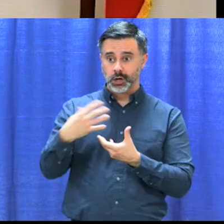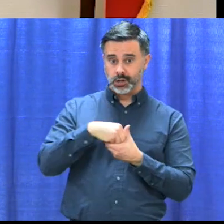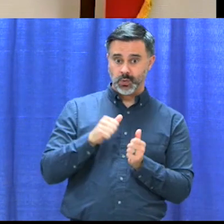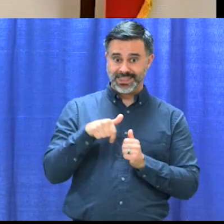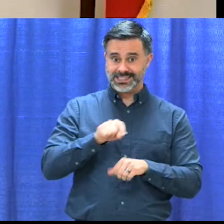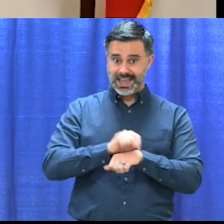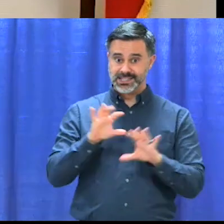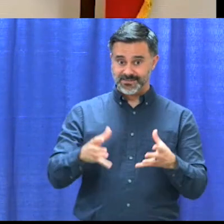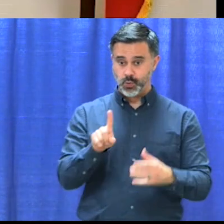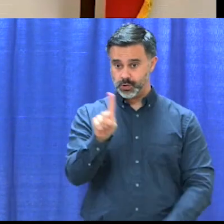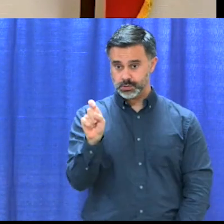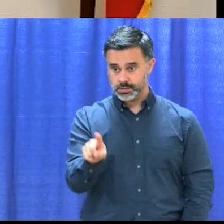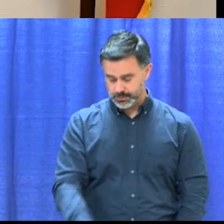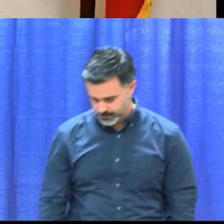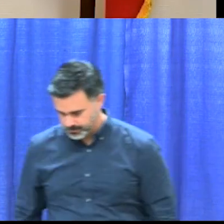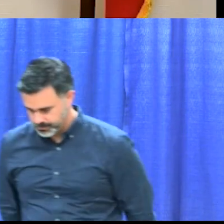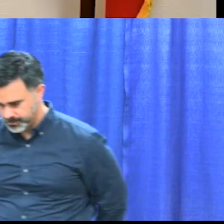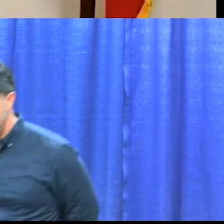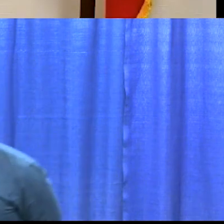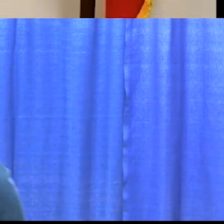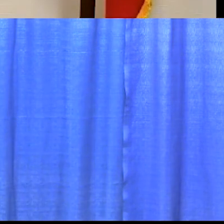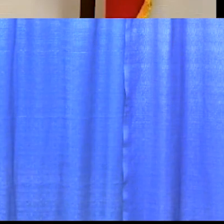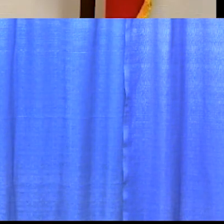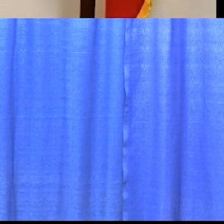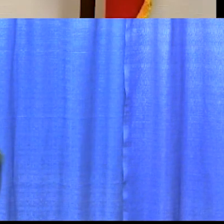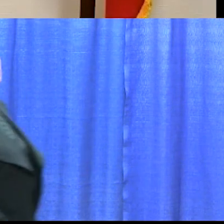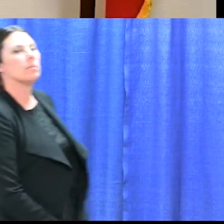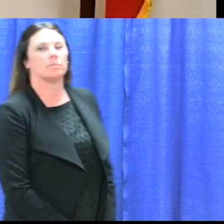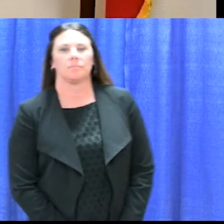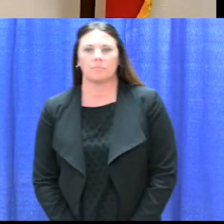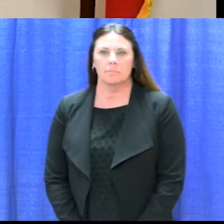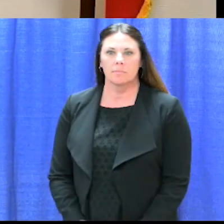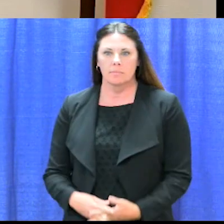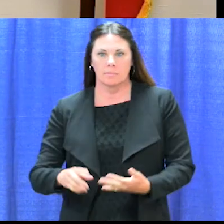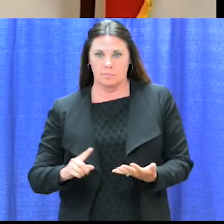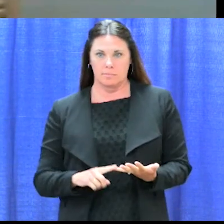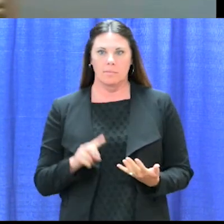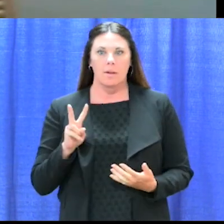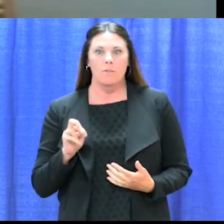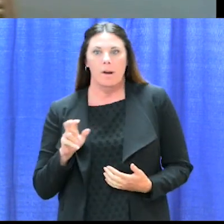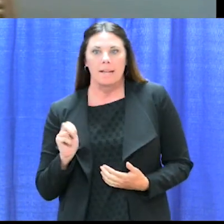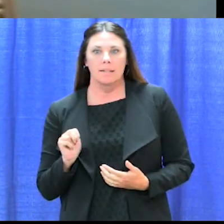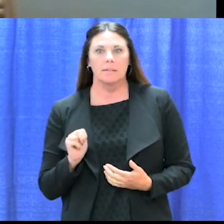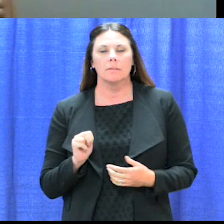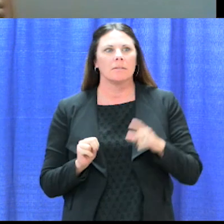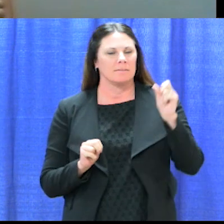I will start with Verizon first with Heidi Barsuglia. [Barsuglia speaking] Yes, very willing.